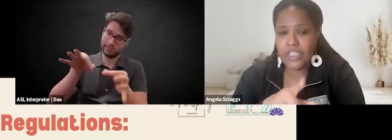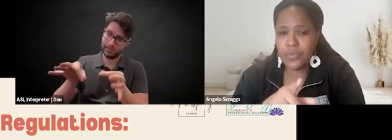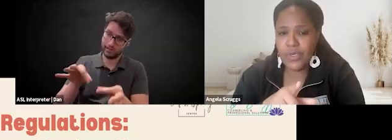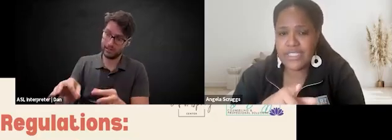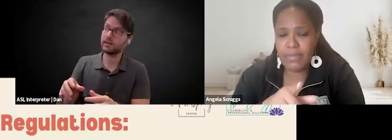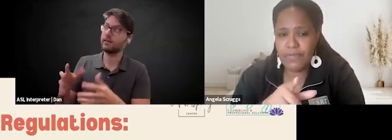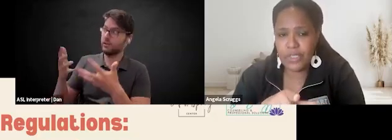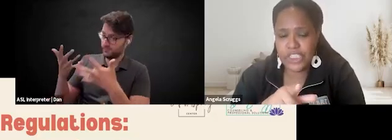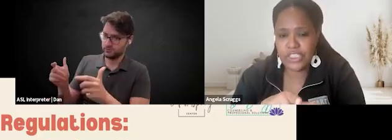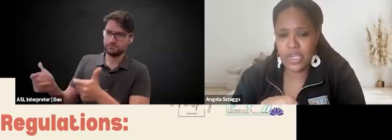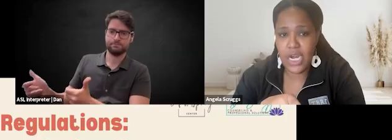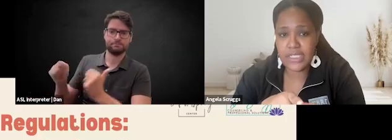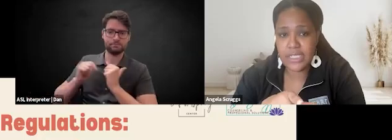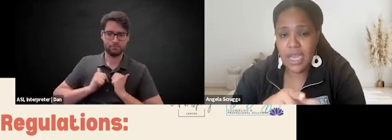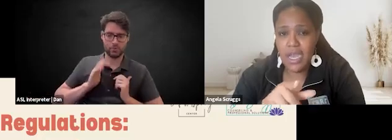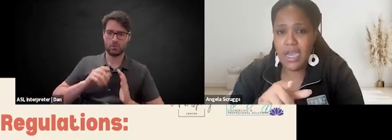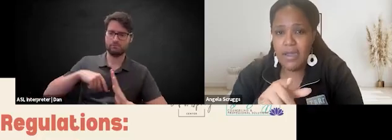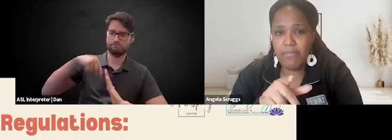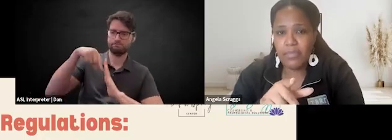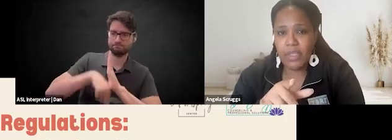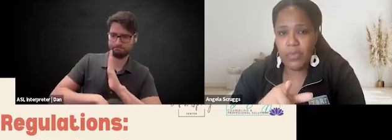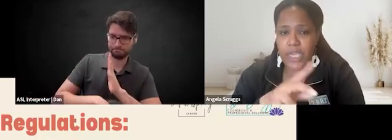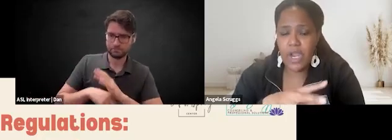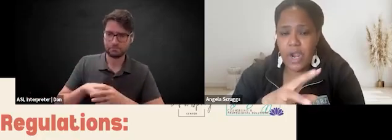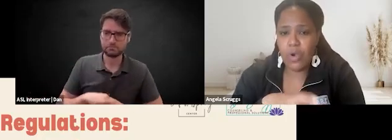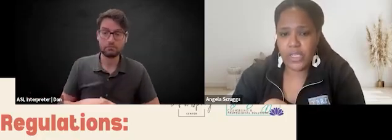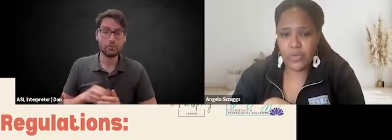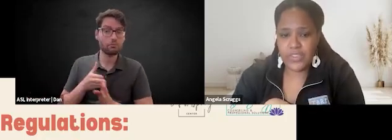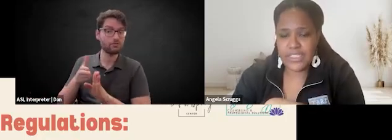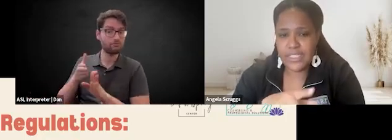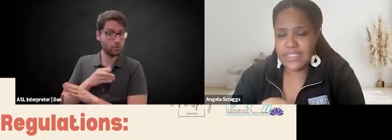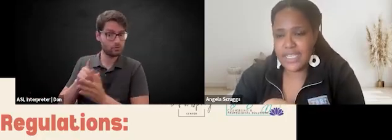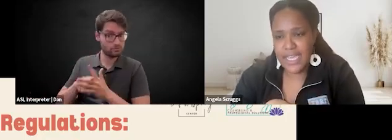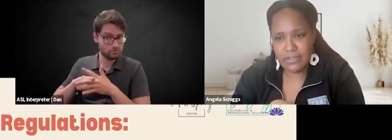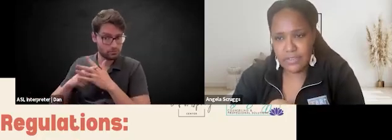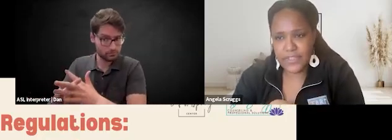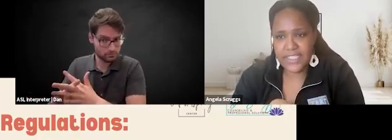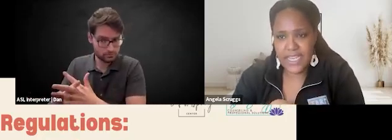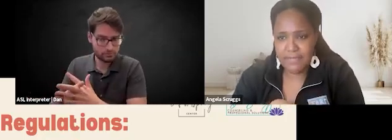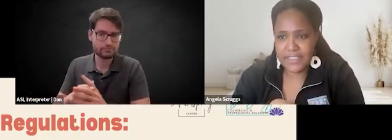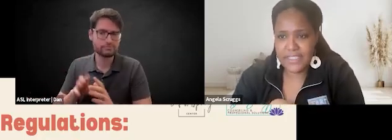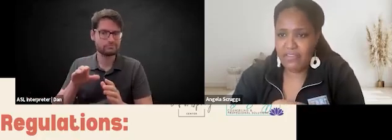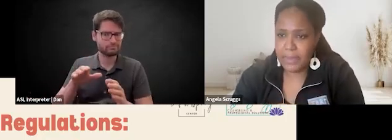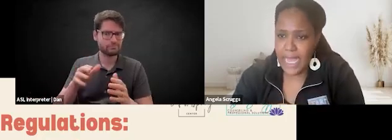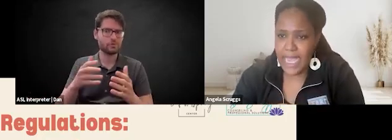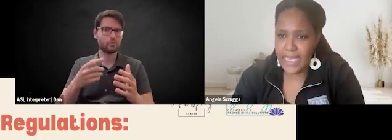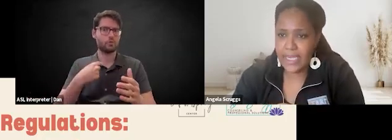But I do wanna say before she starts, um... we are working with the Tennessee Council for the Deaf, DeafBlind,